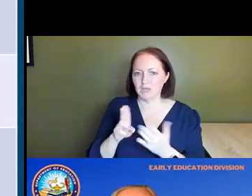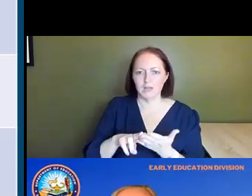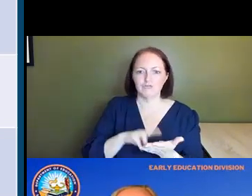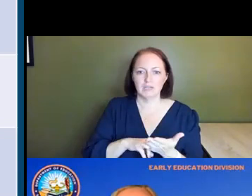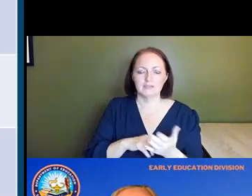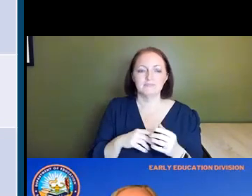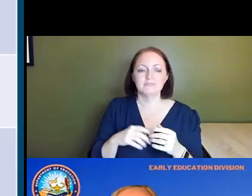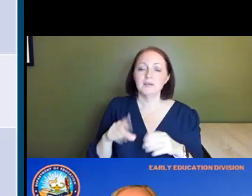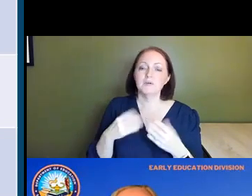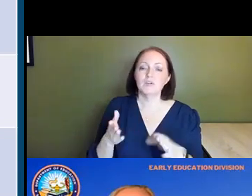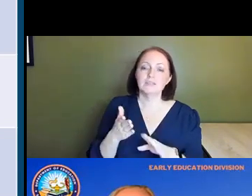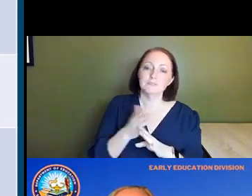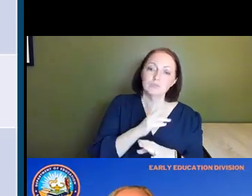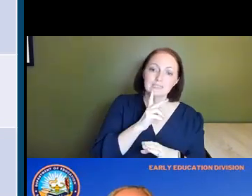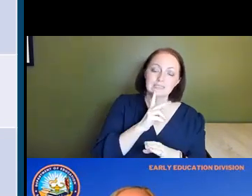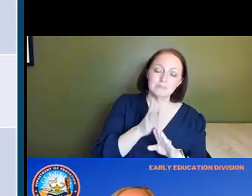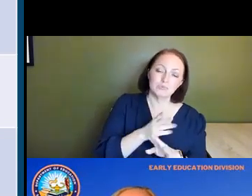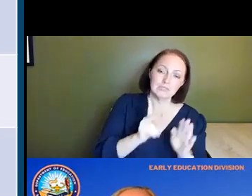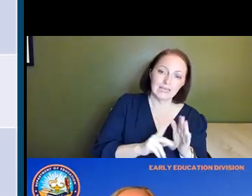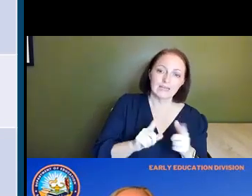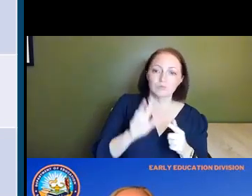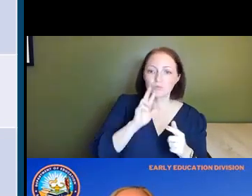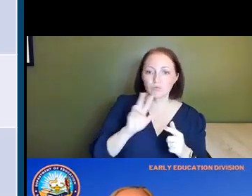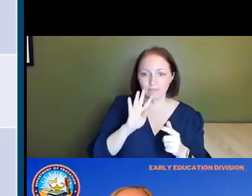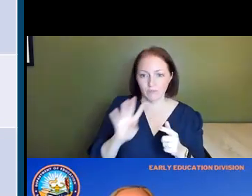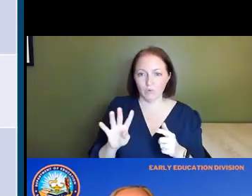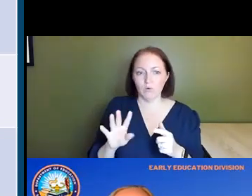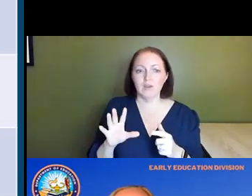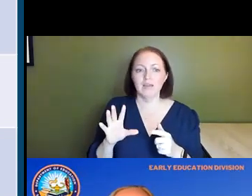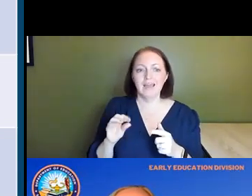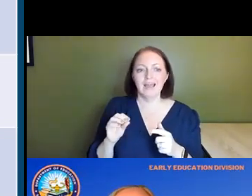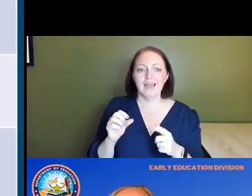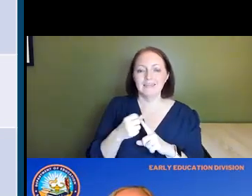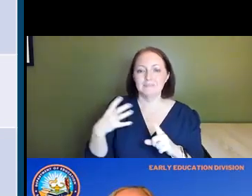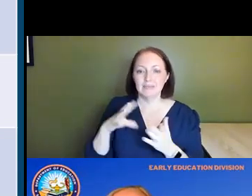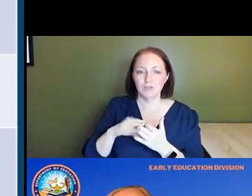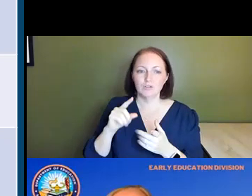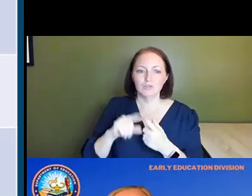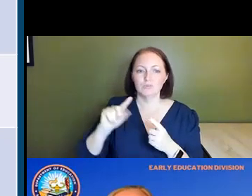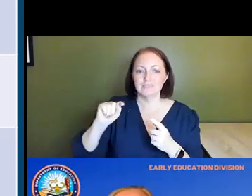it provides PreK to three- and four-year-old children and expanded learning to TK and K